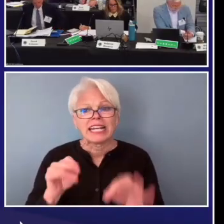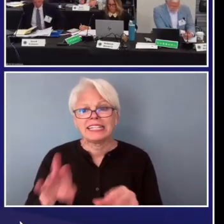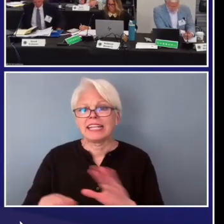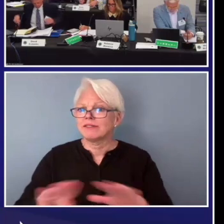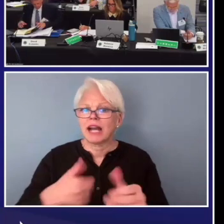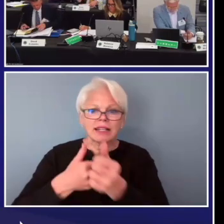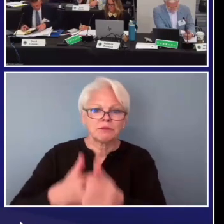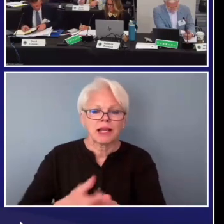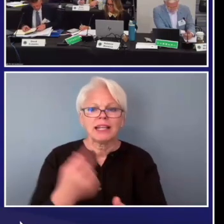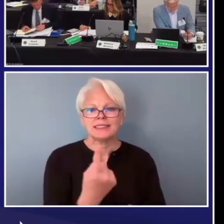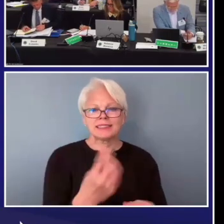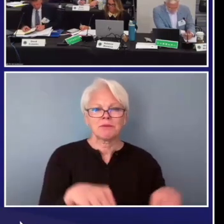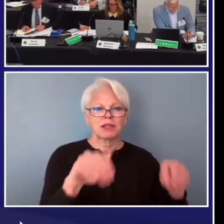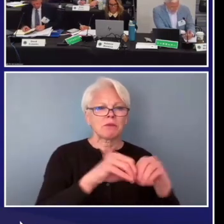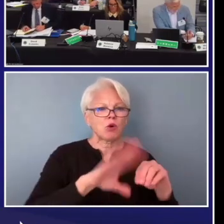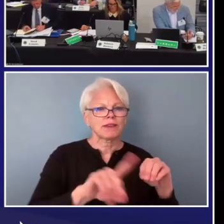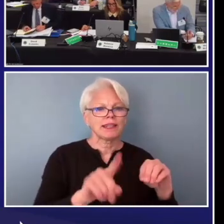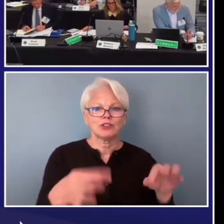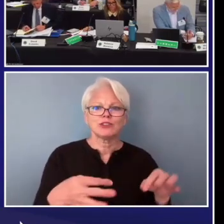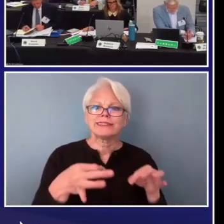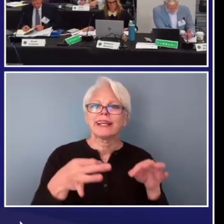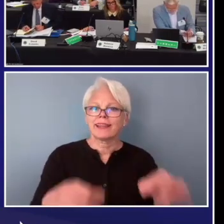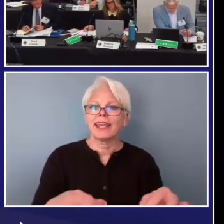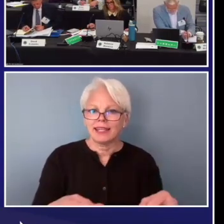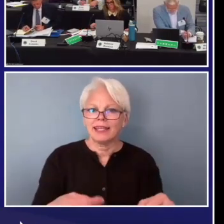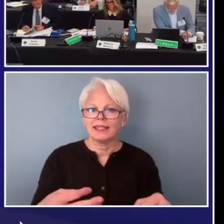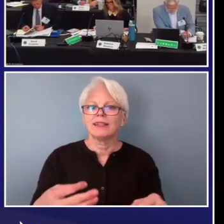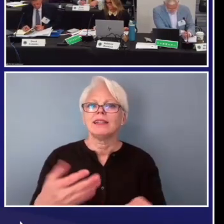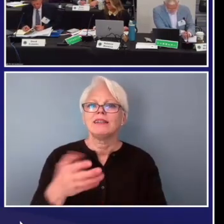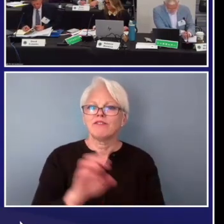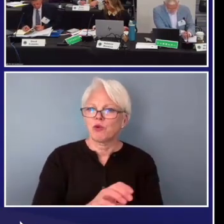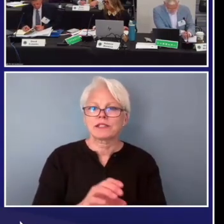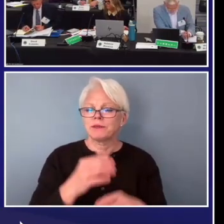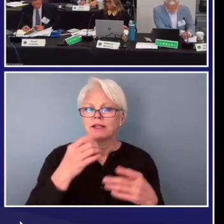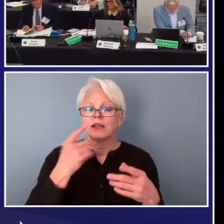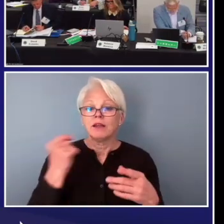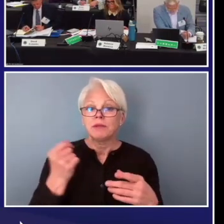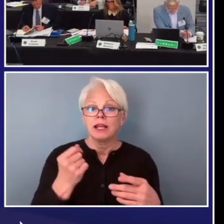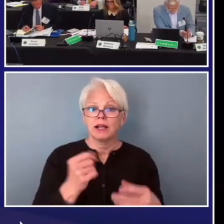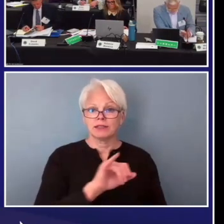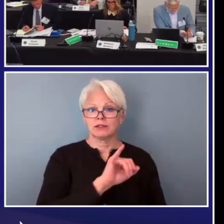just delaying enforcement because you're under Roman at 3 are really opening